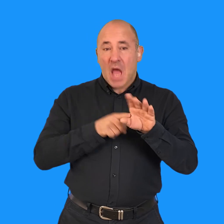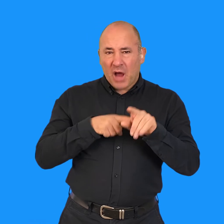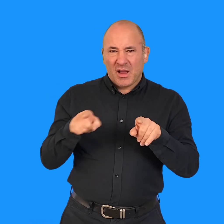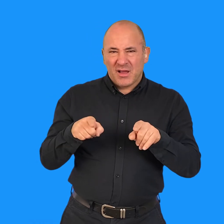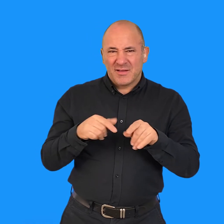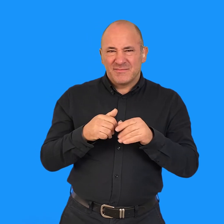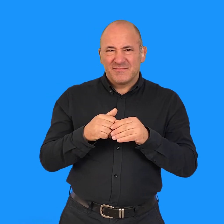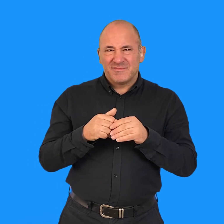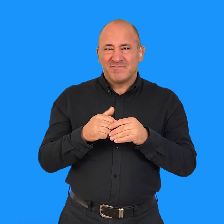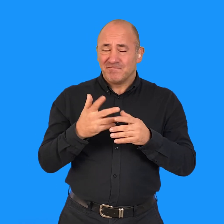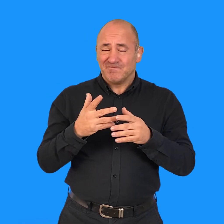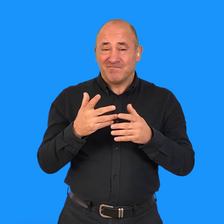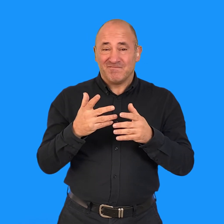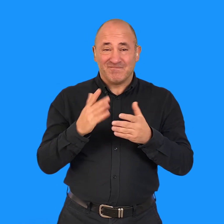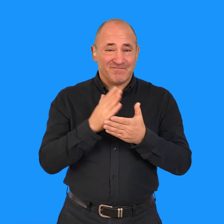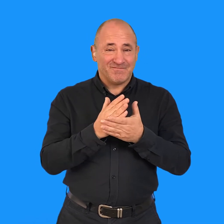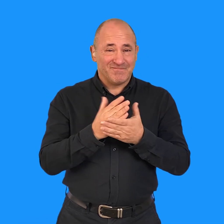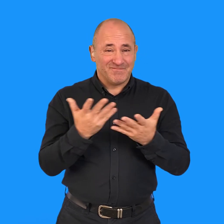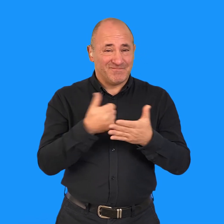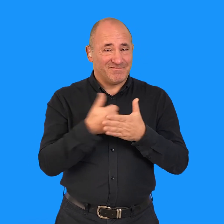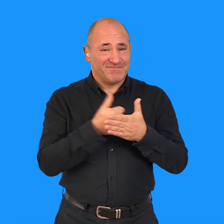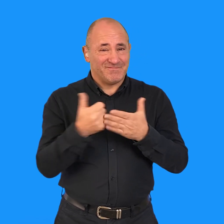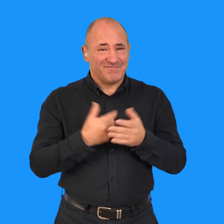access and that, as a young person,